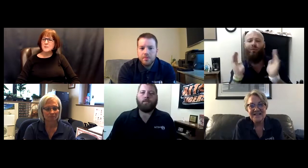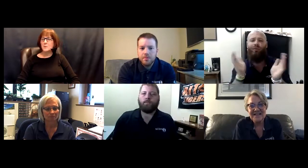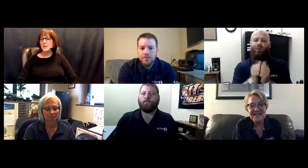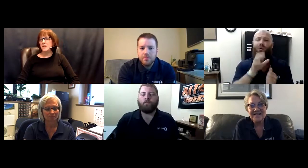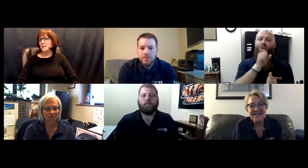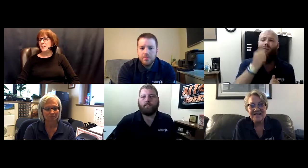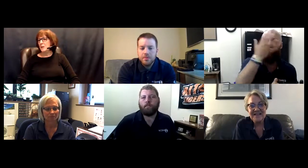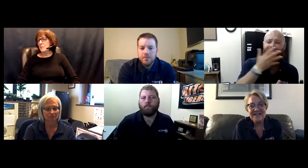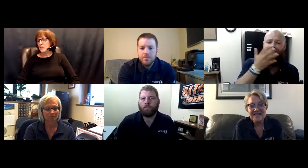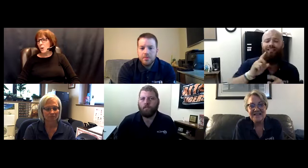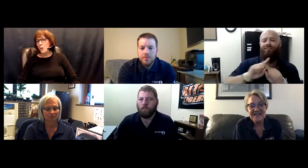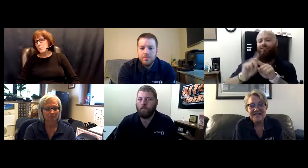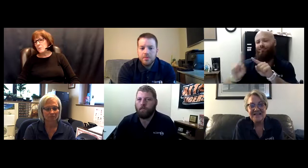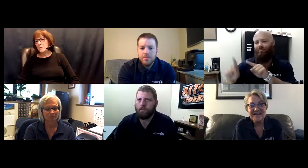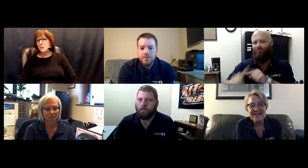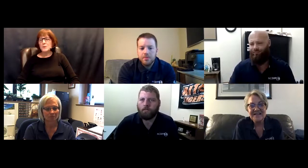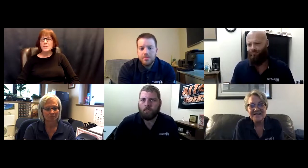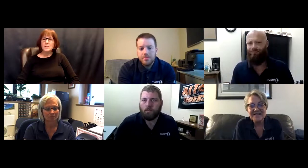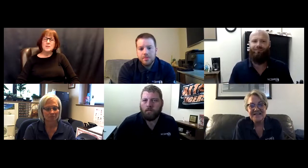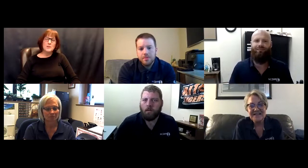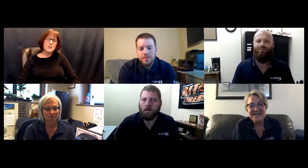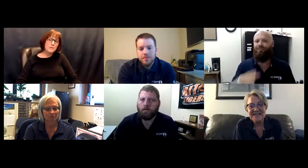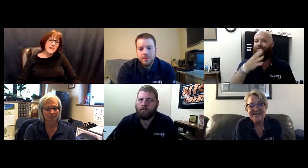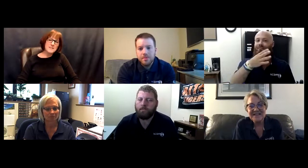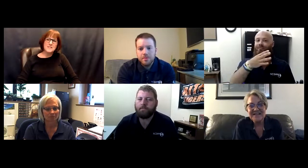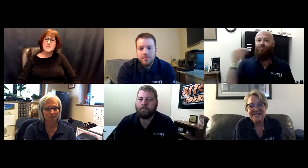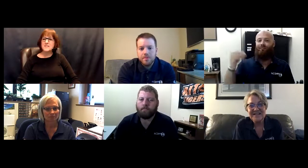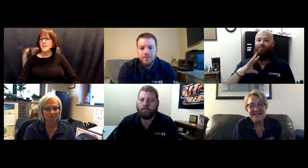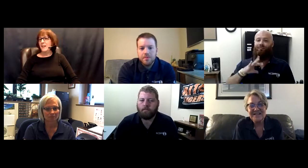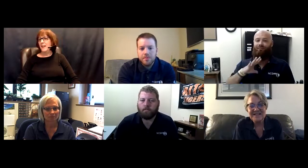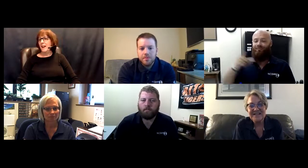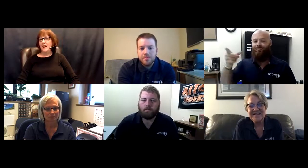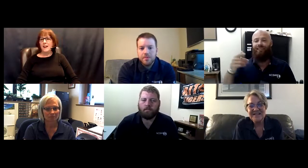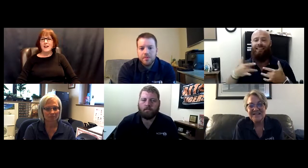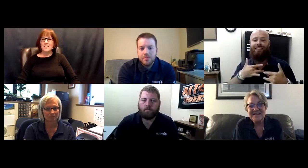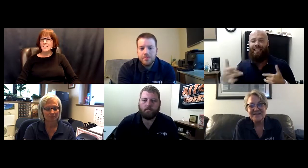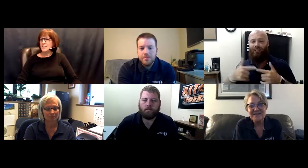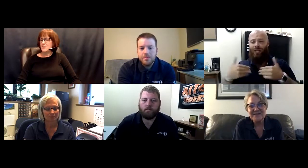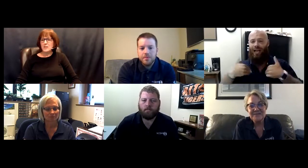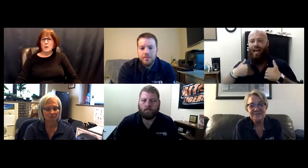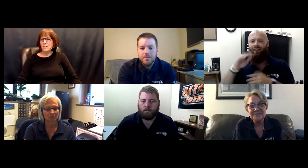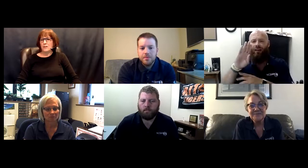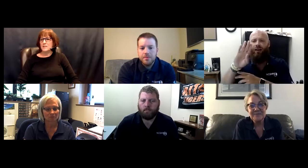We meet old people, new faces it's it's wonderful it's an